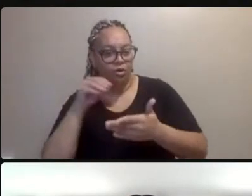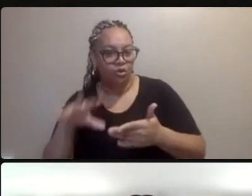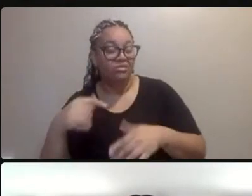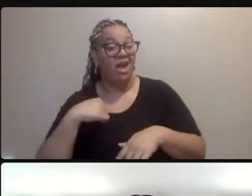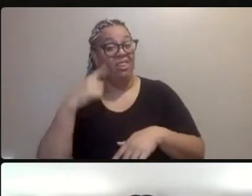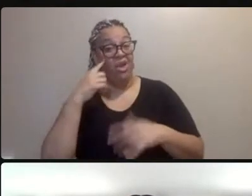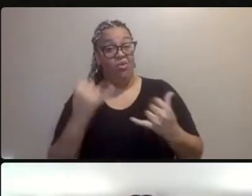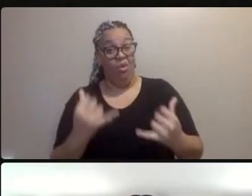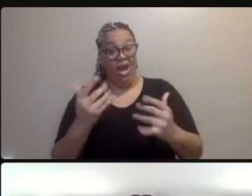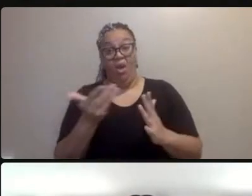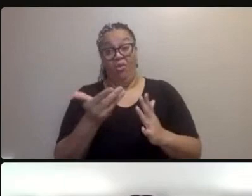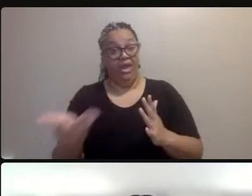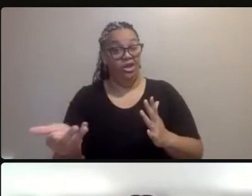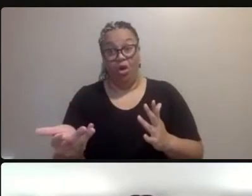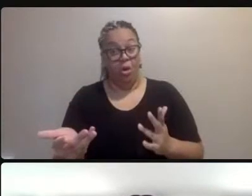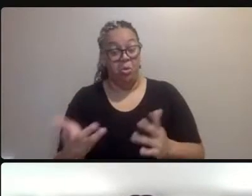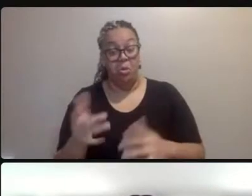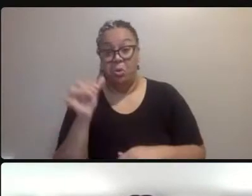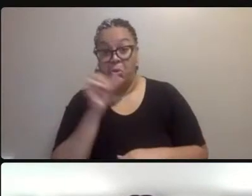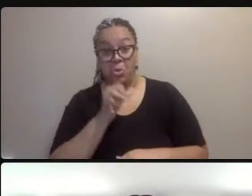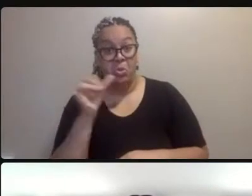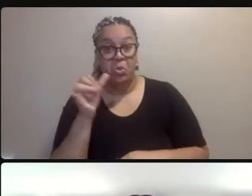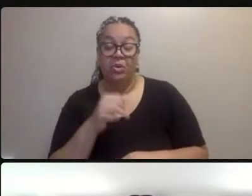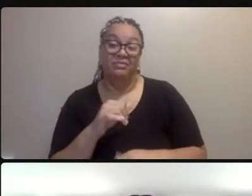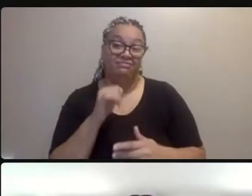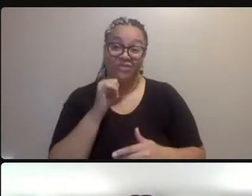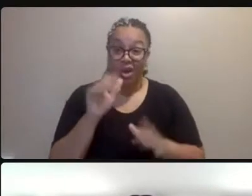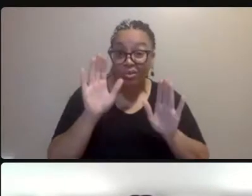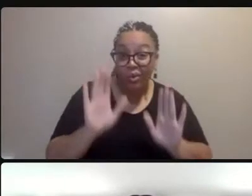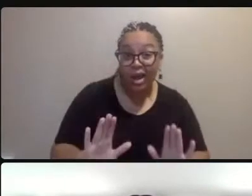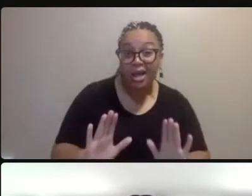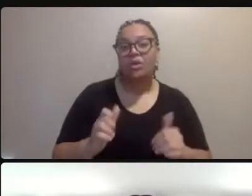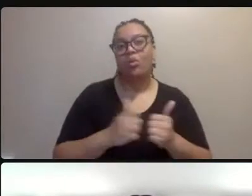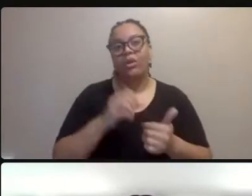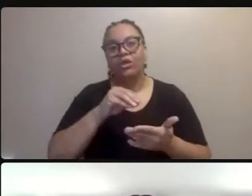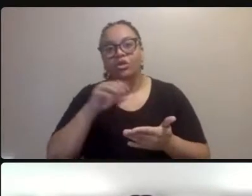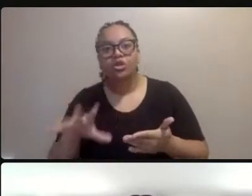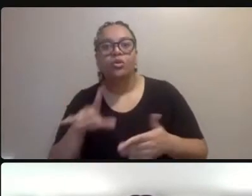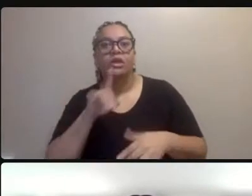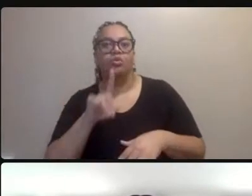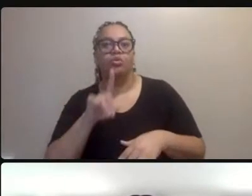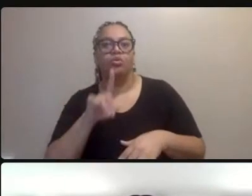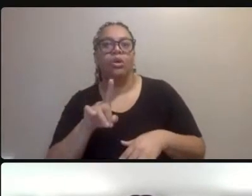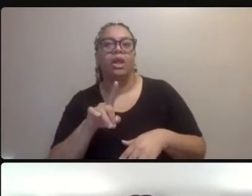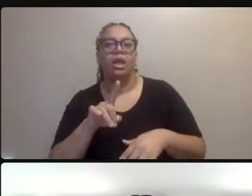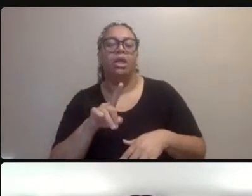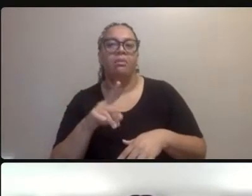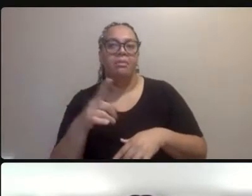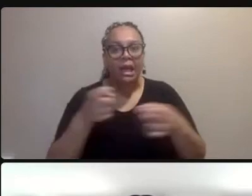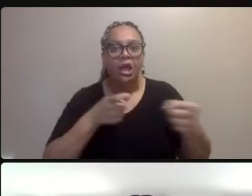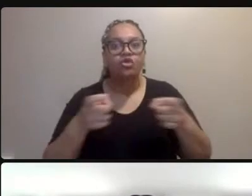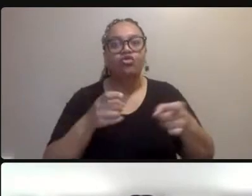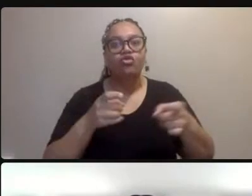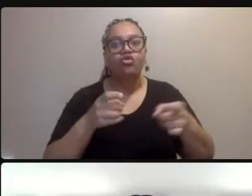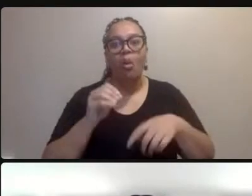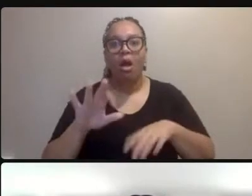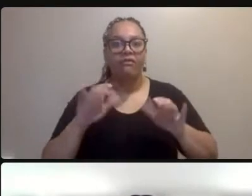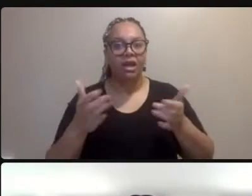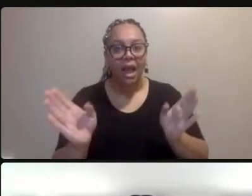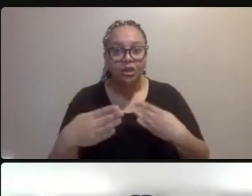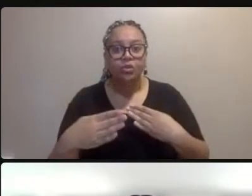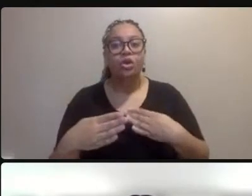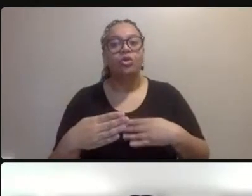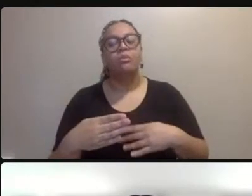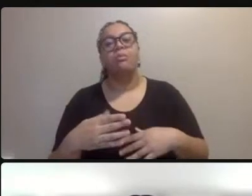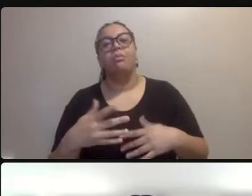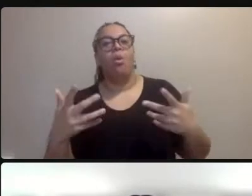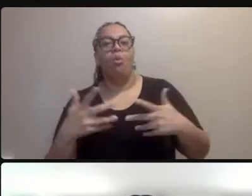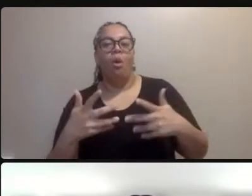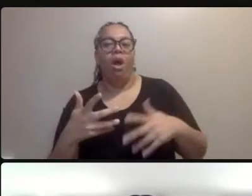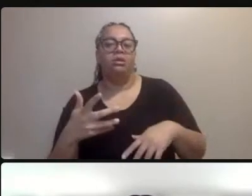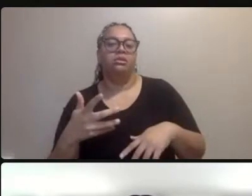PERSONALLY I THINK THAT THINGS